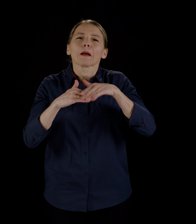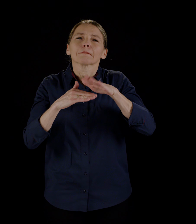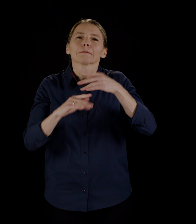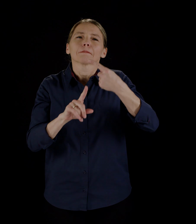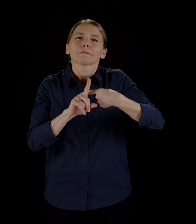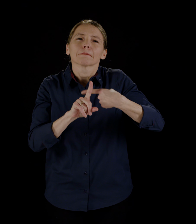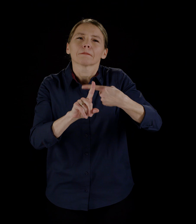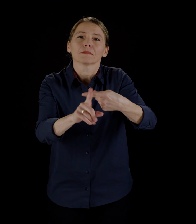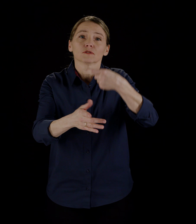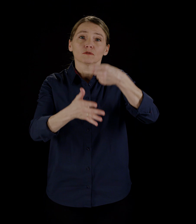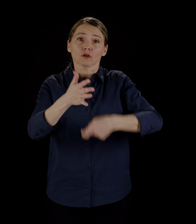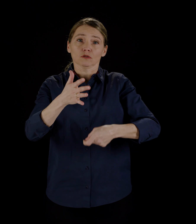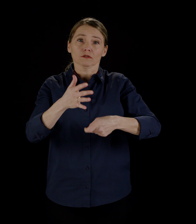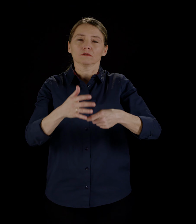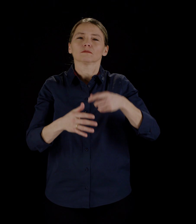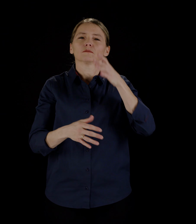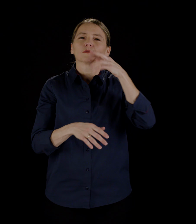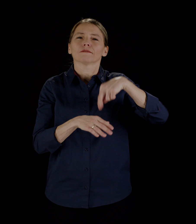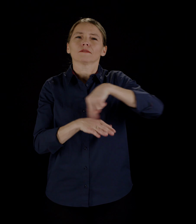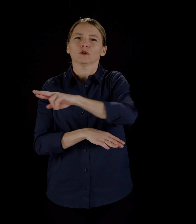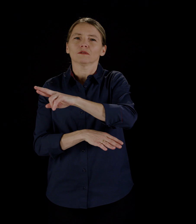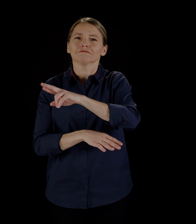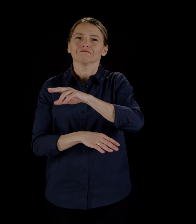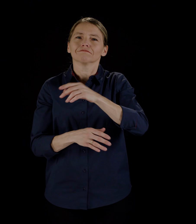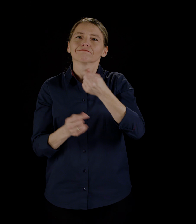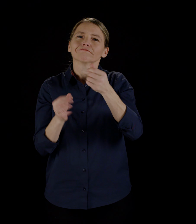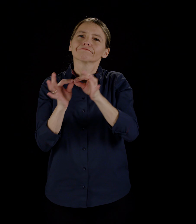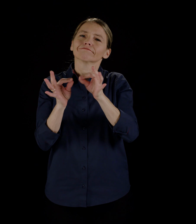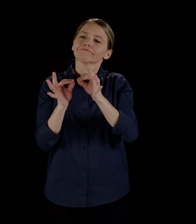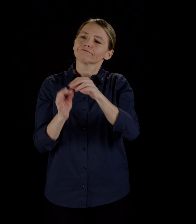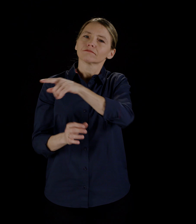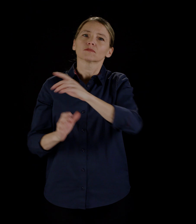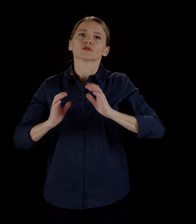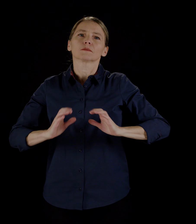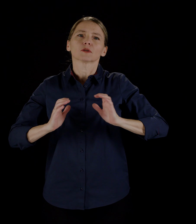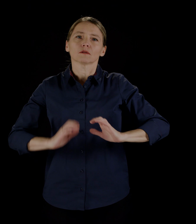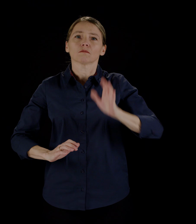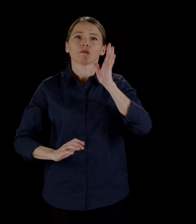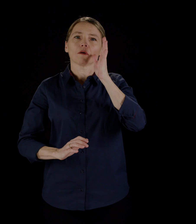The Minimum Monthly Charge refers to the amount that customers will have to pay for Internet